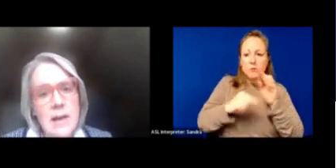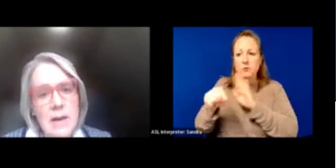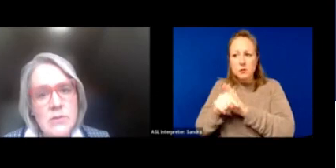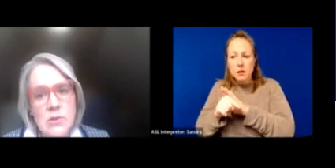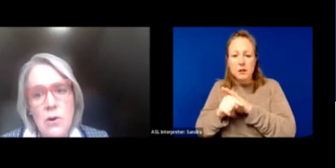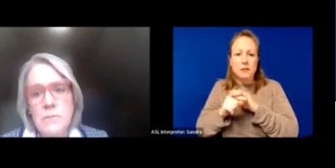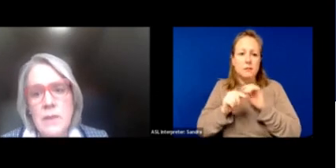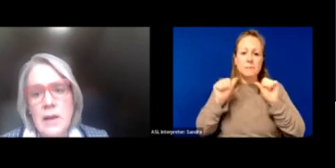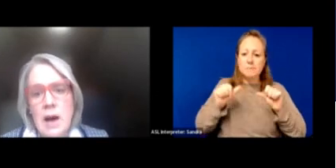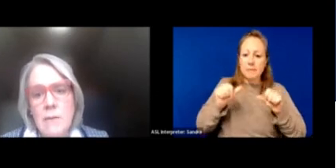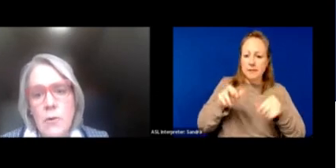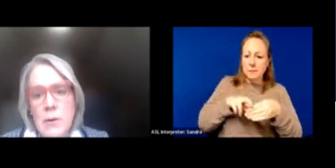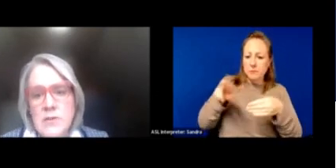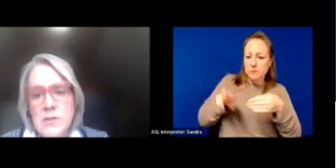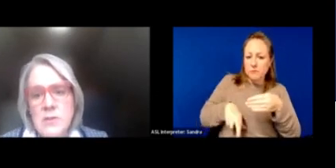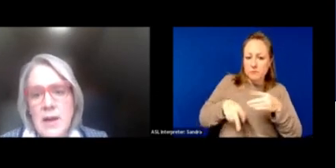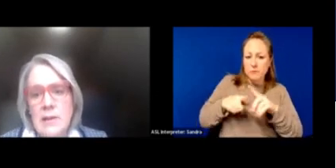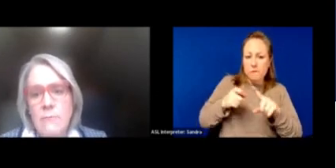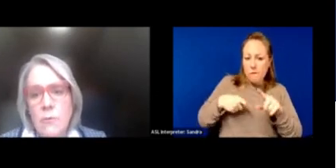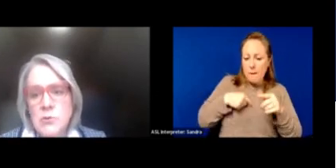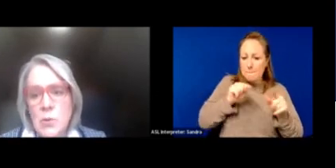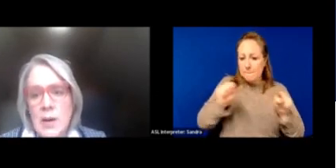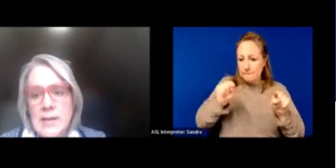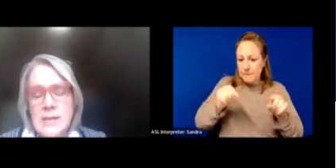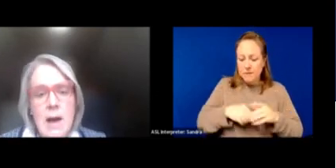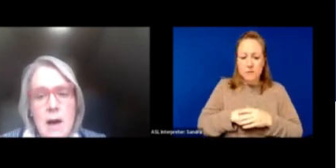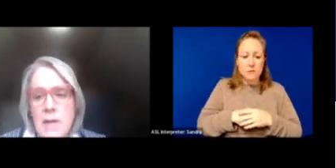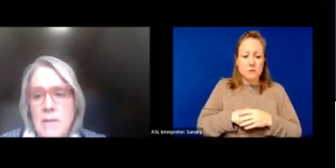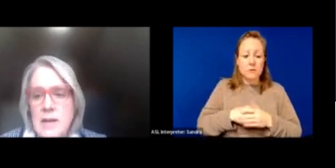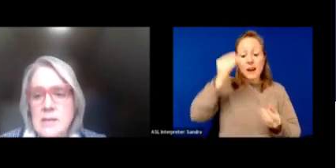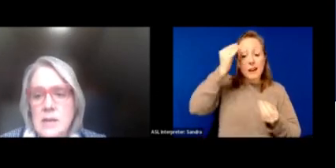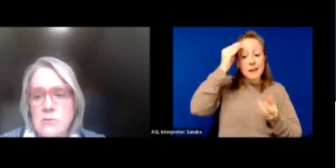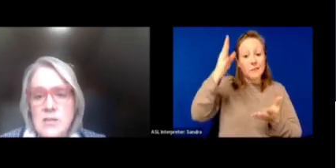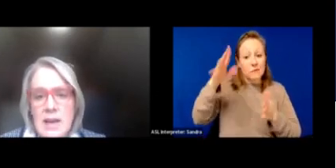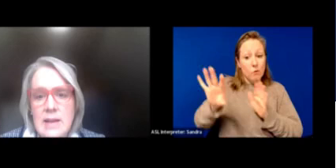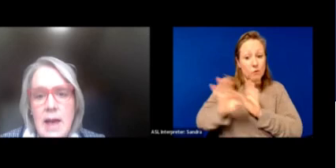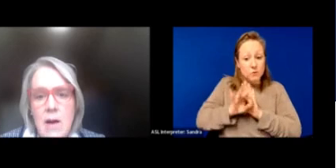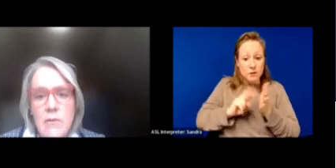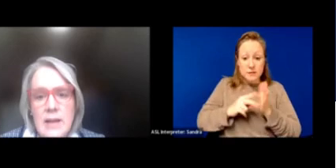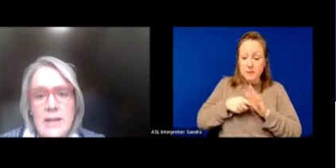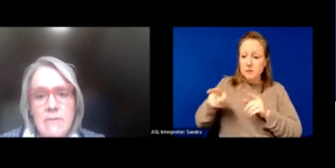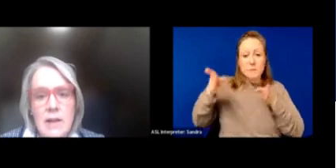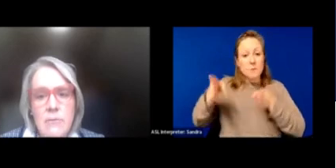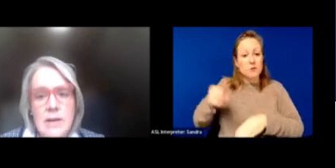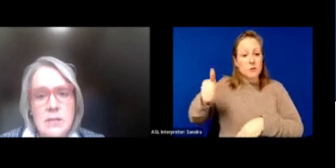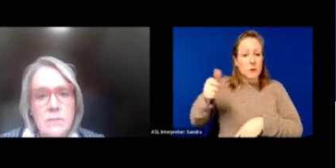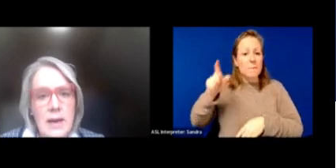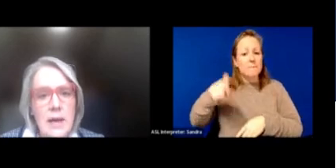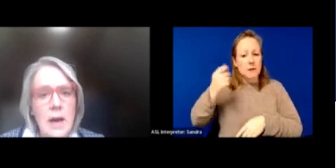that may result for a person to make an informed choice, they must understand how the identified risk could be